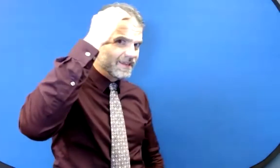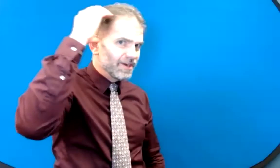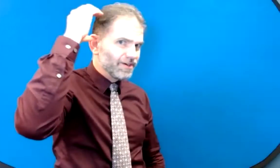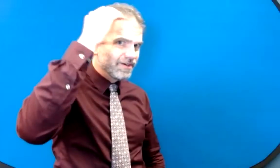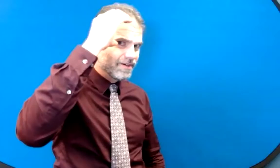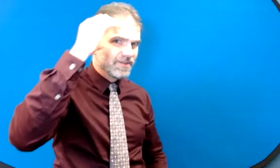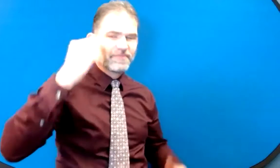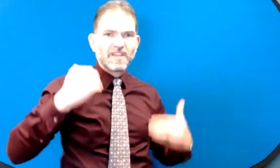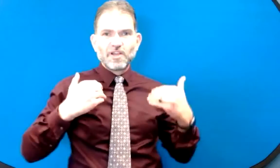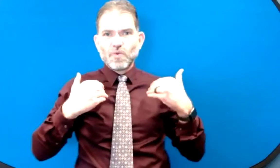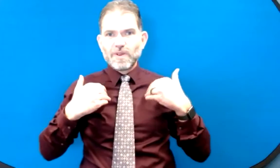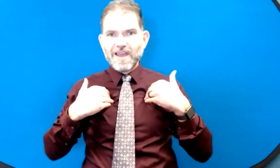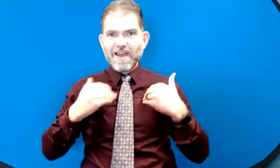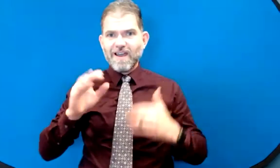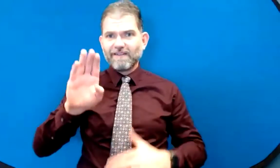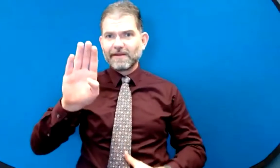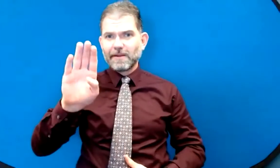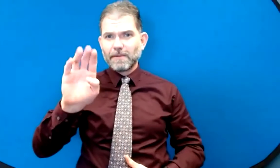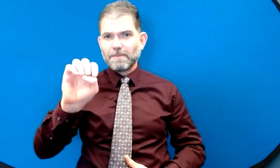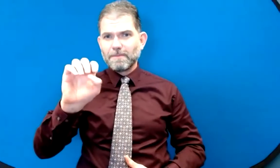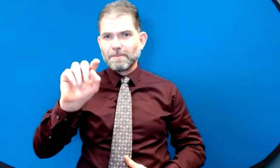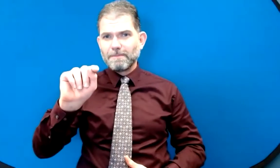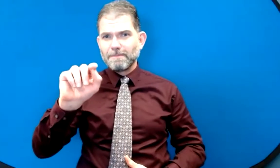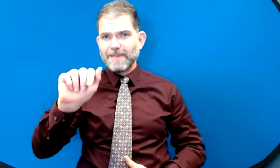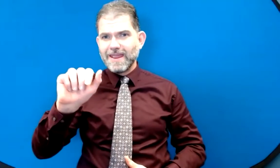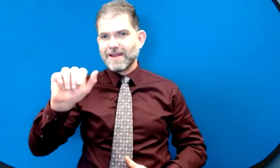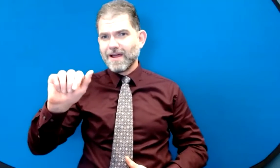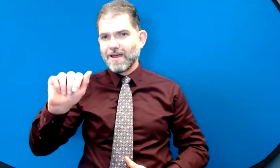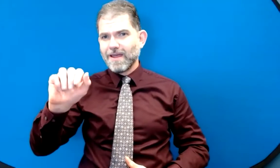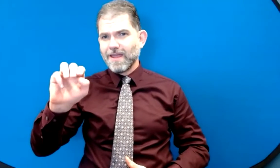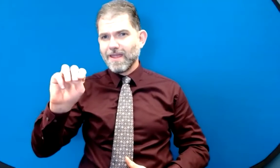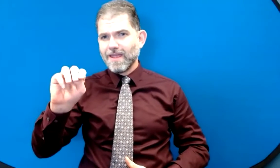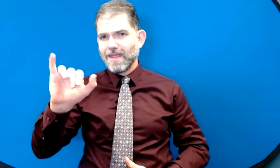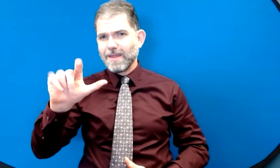is that the ASL Interpreter: Alzheimer's dementia affects mostly ASL Interpreter: the temporal part of the brain.